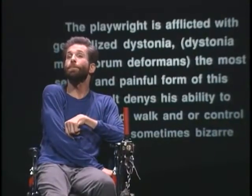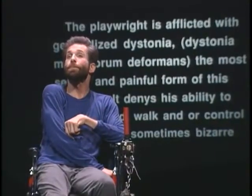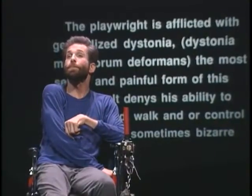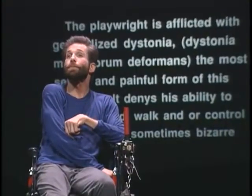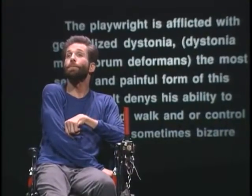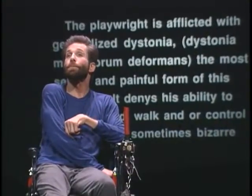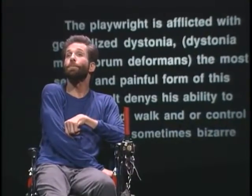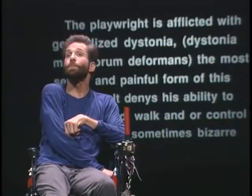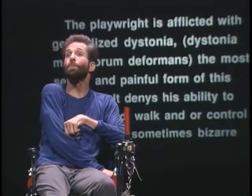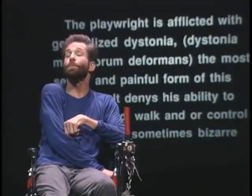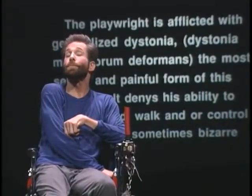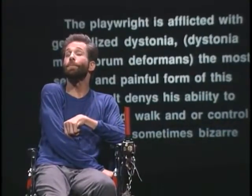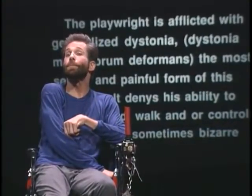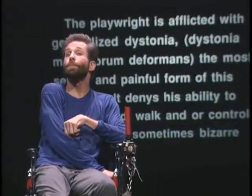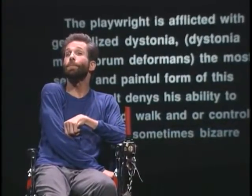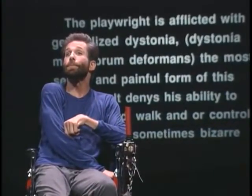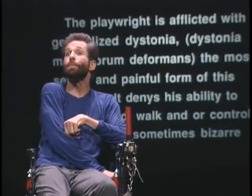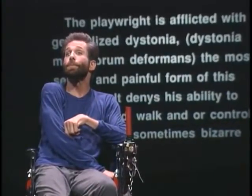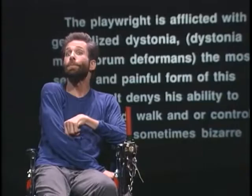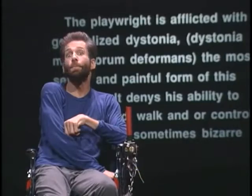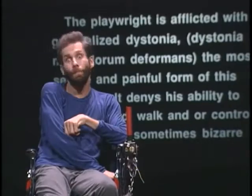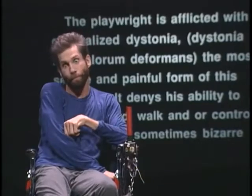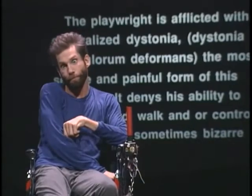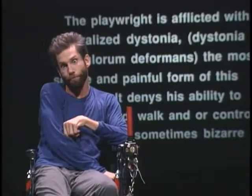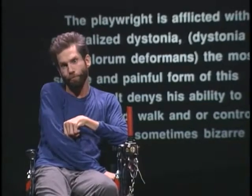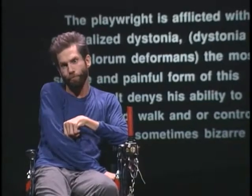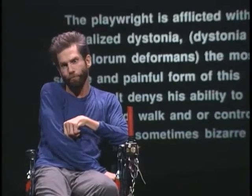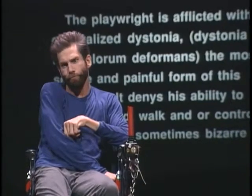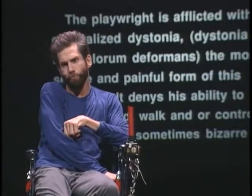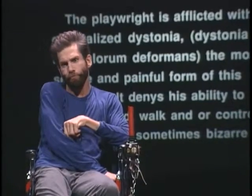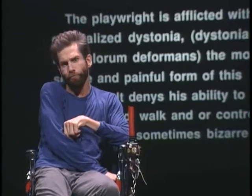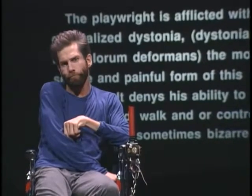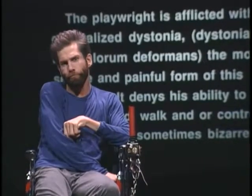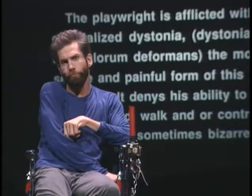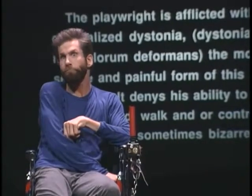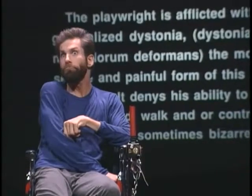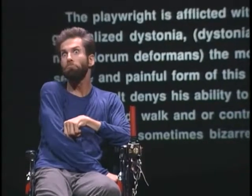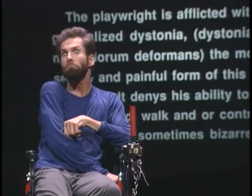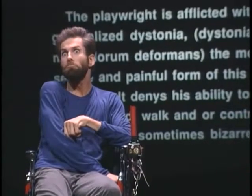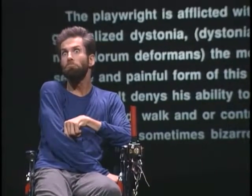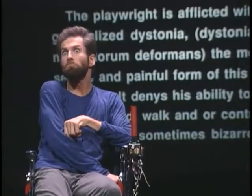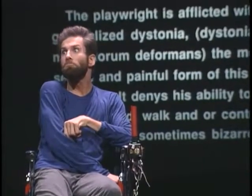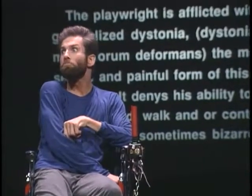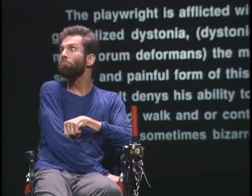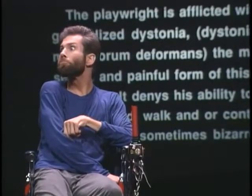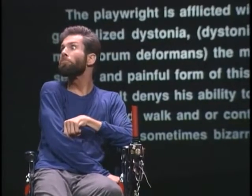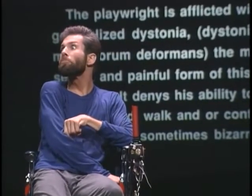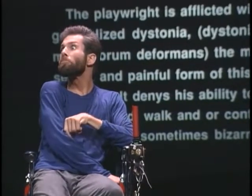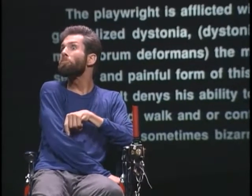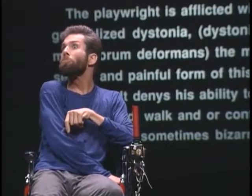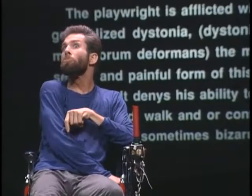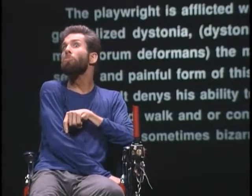it denies his ability to speak stand walk and or control sudden in sometimes